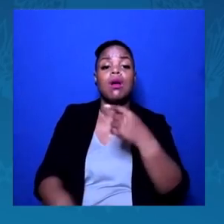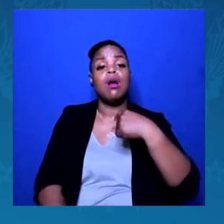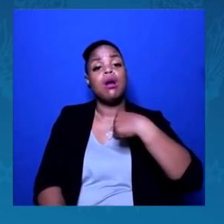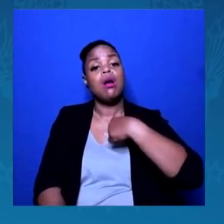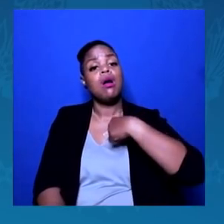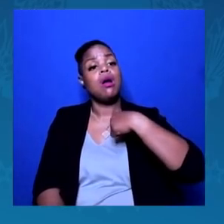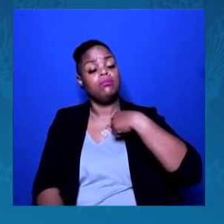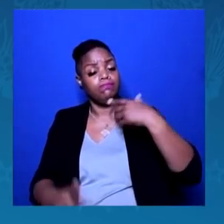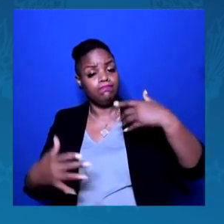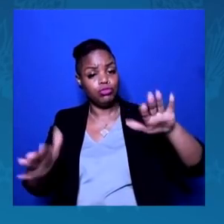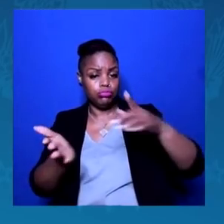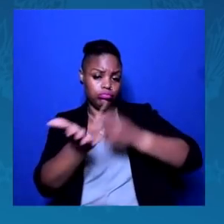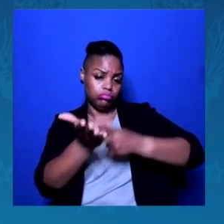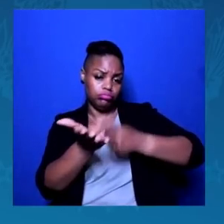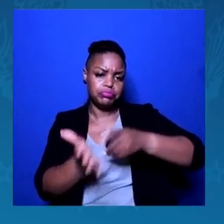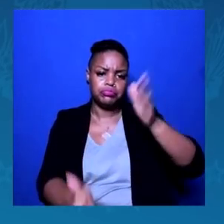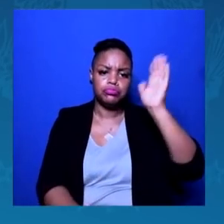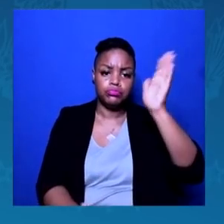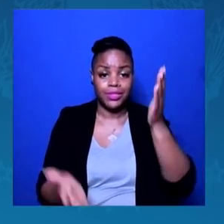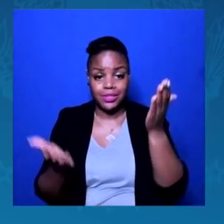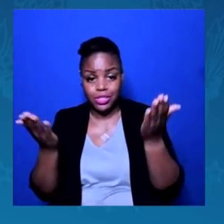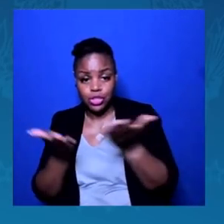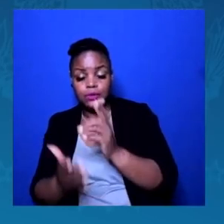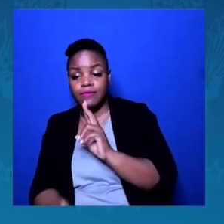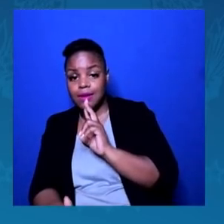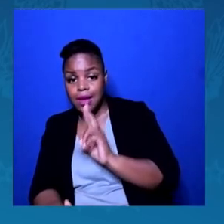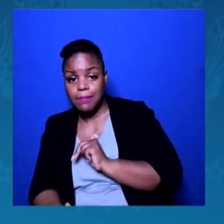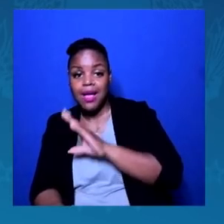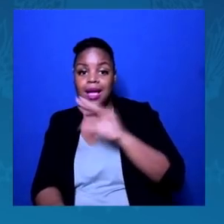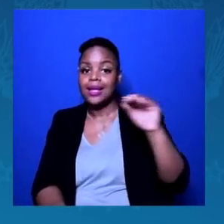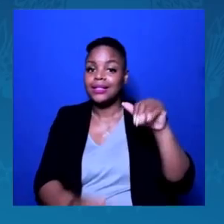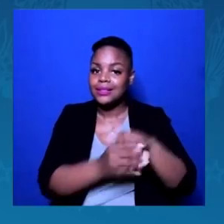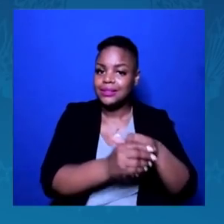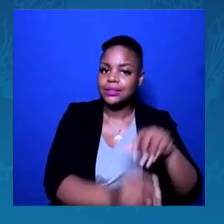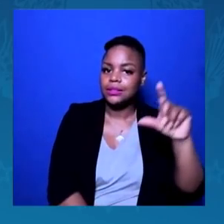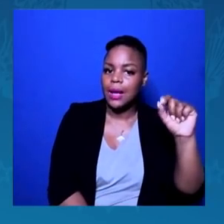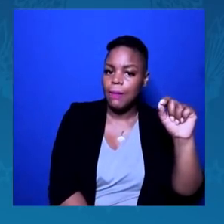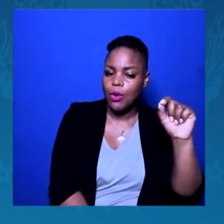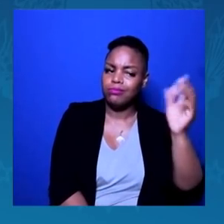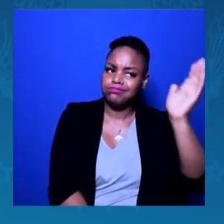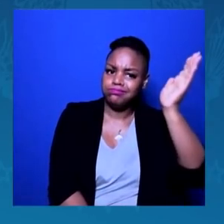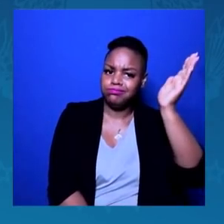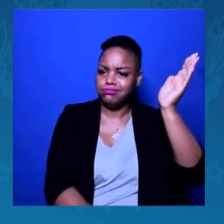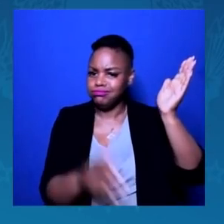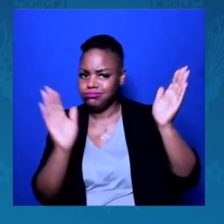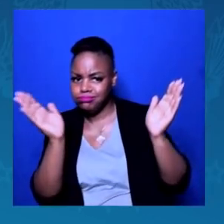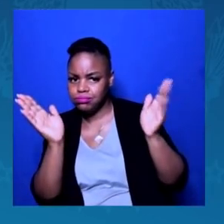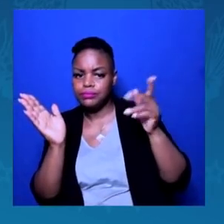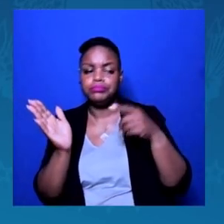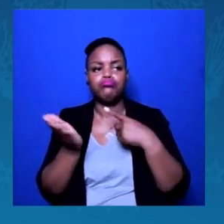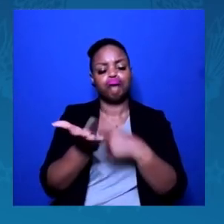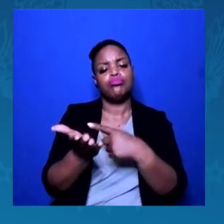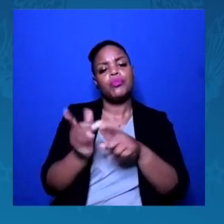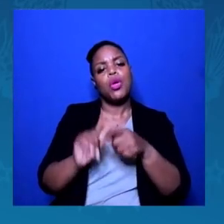that that that we stay committed to our partners and our allies on these important kinds of issues.